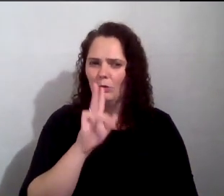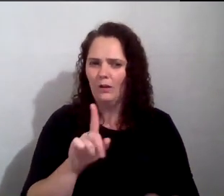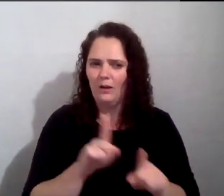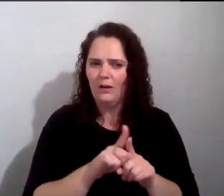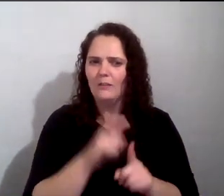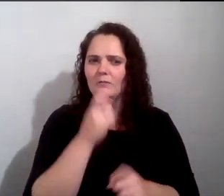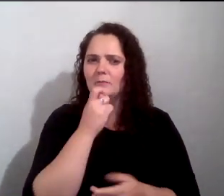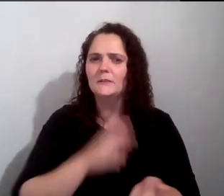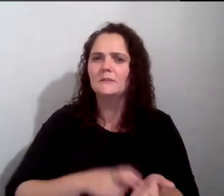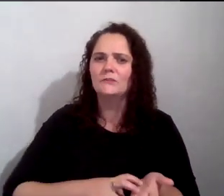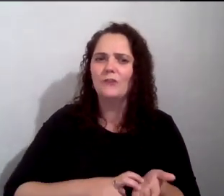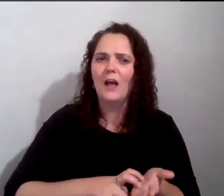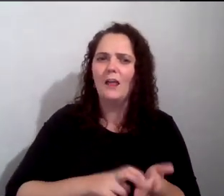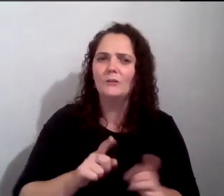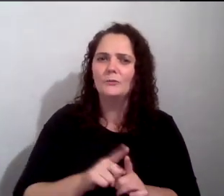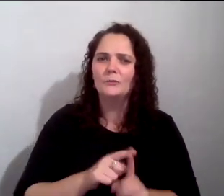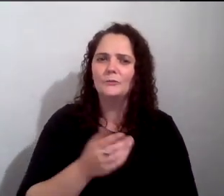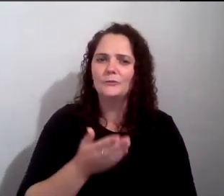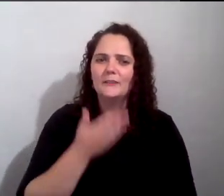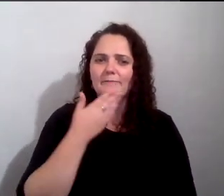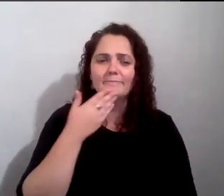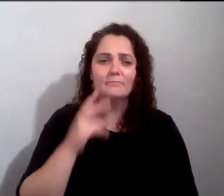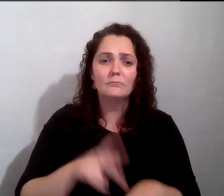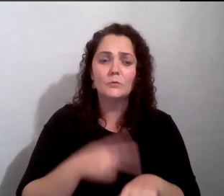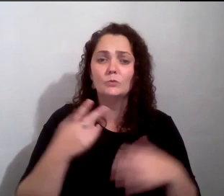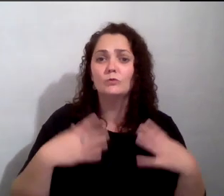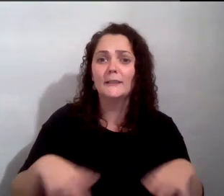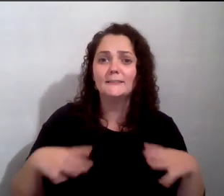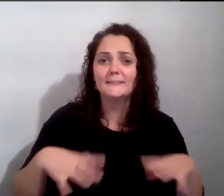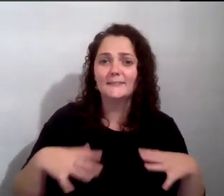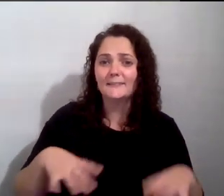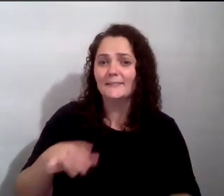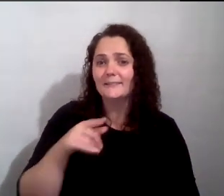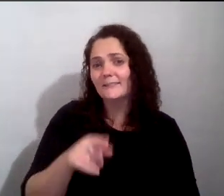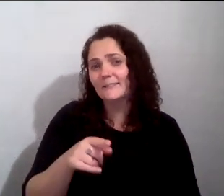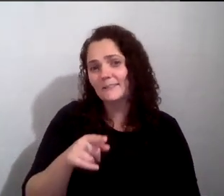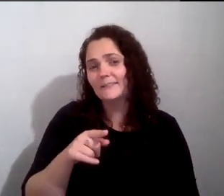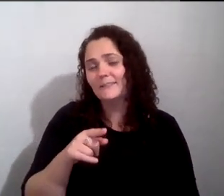into the background. This blue dress with